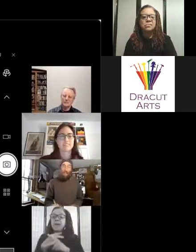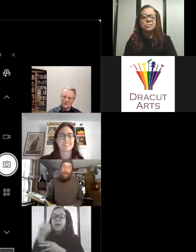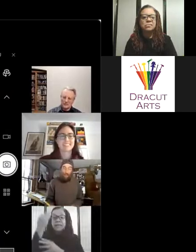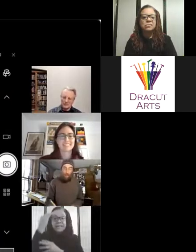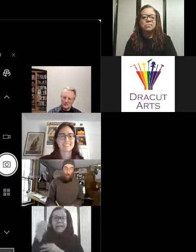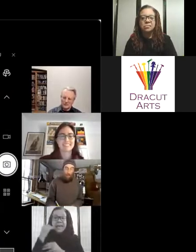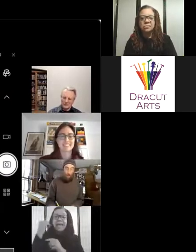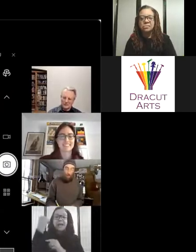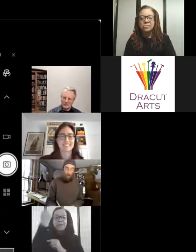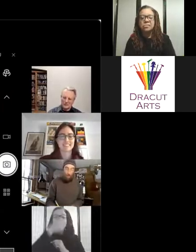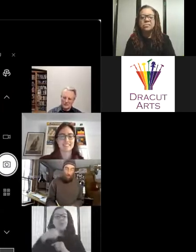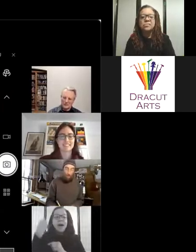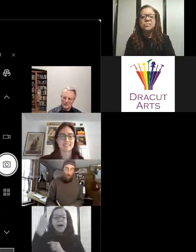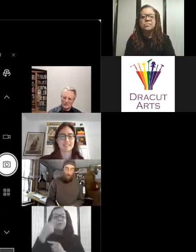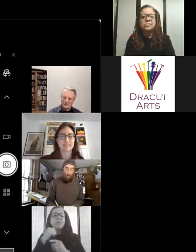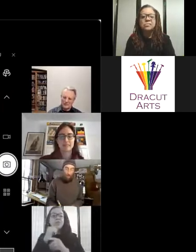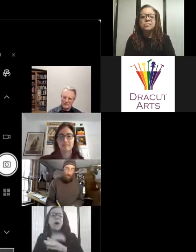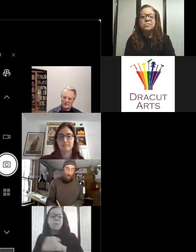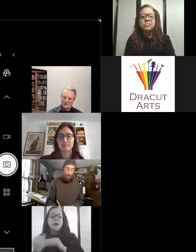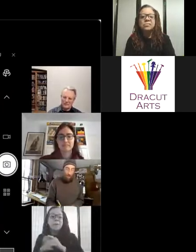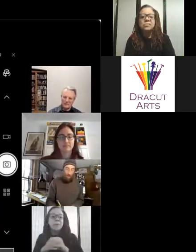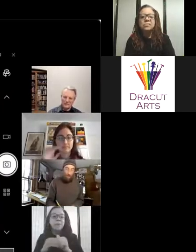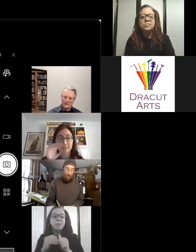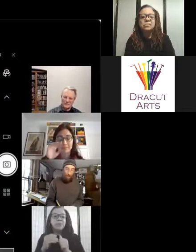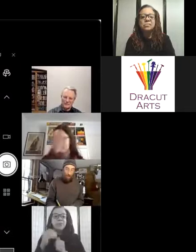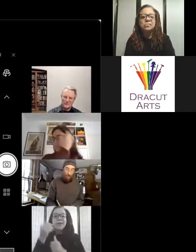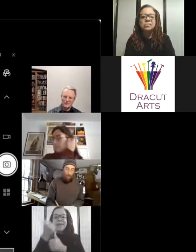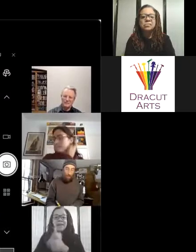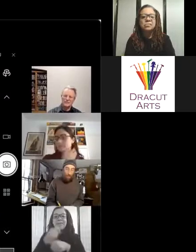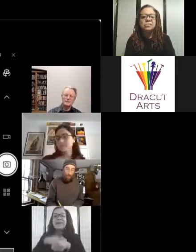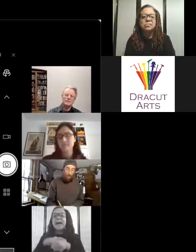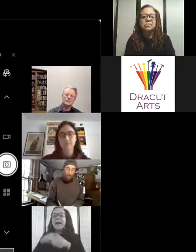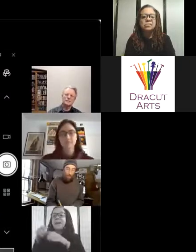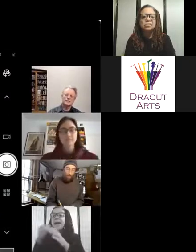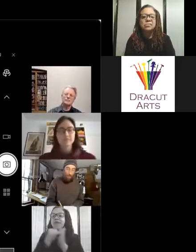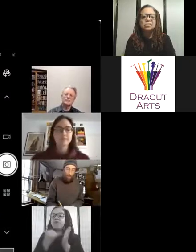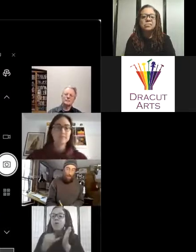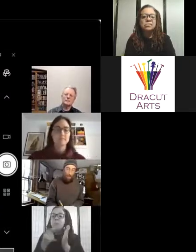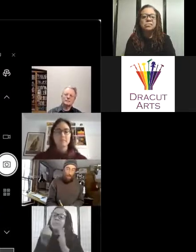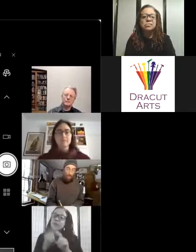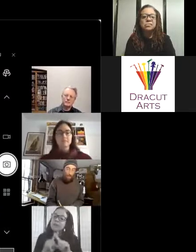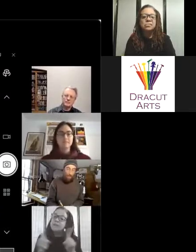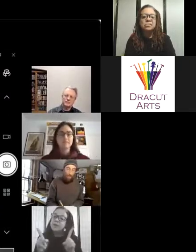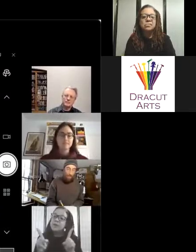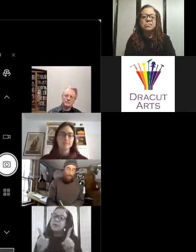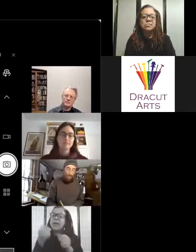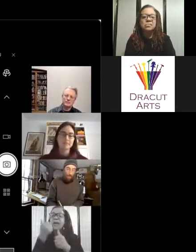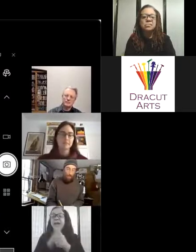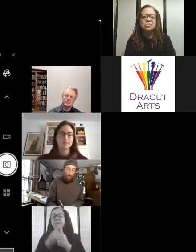And now I'm totally comfortable with the fact that every time I draw him, he's a little different. You know, every time we see our friends in real life,